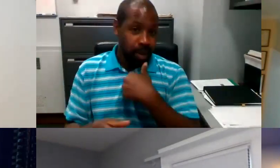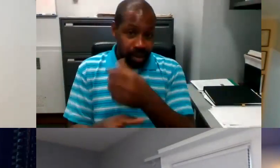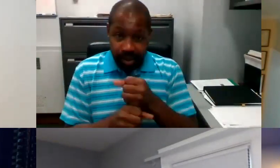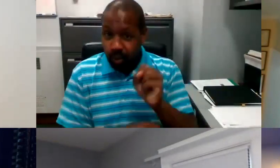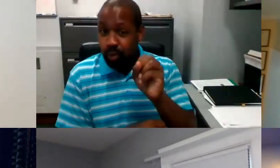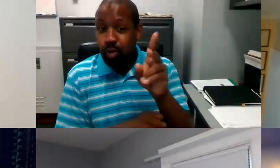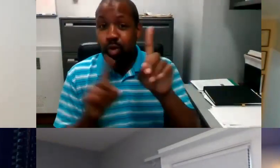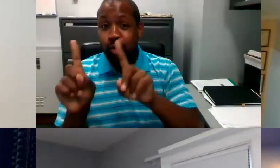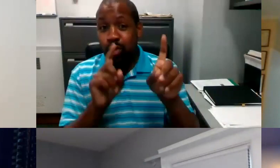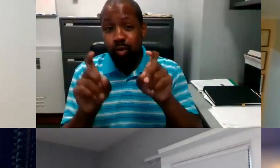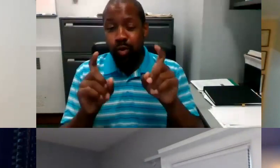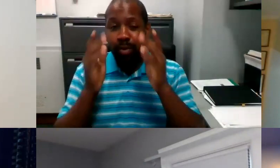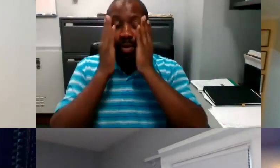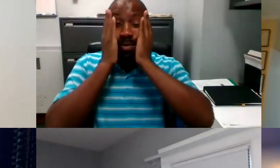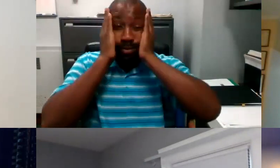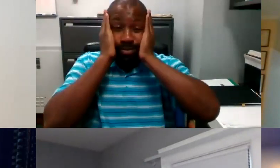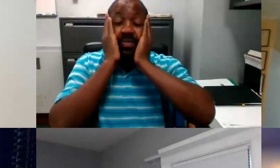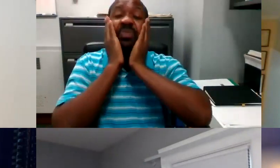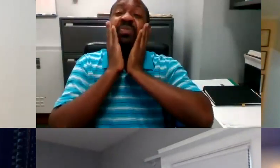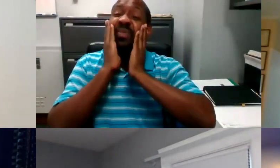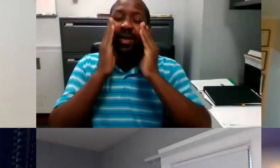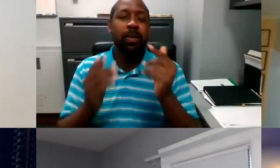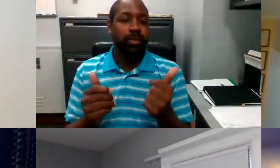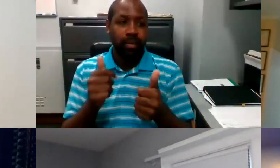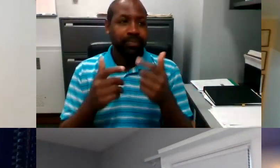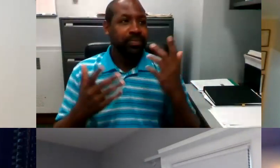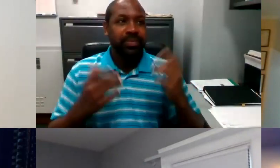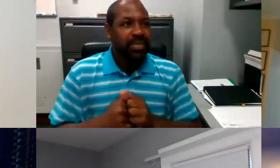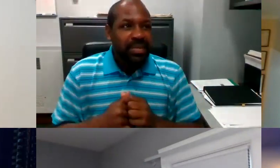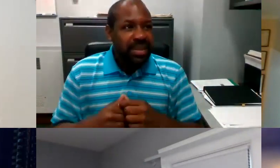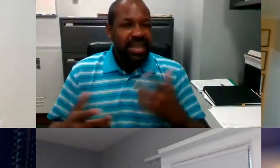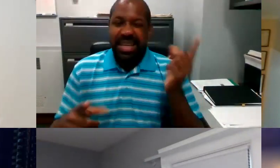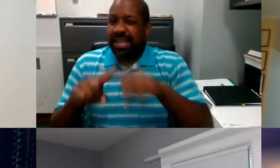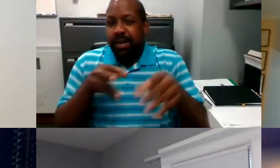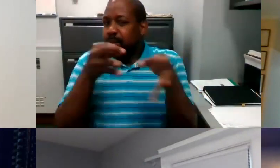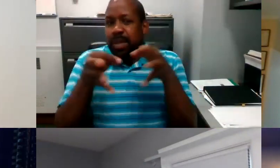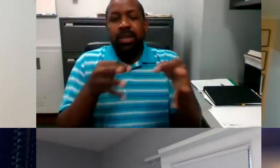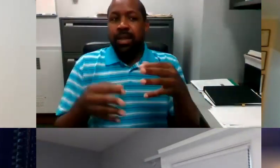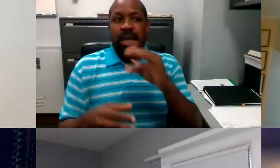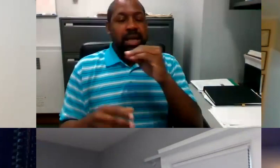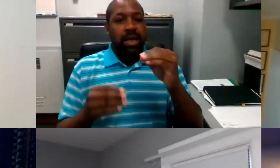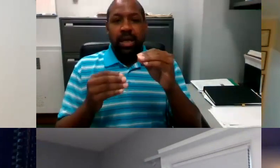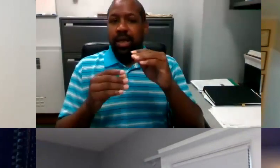OH, MY GOSH, WOW. WOW, WOW.